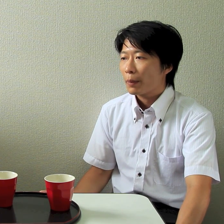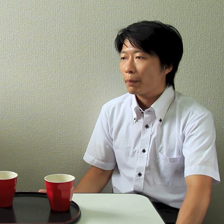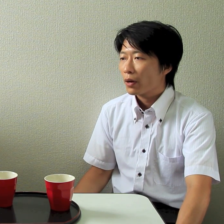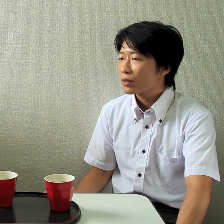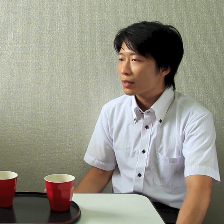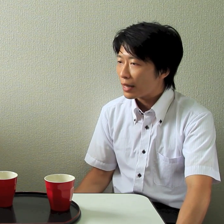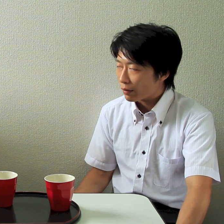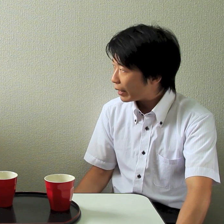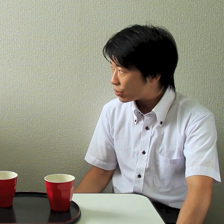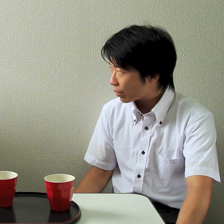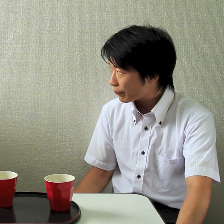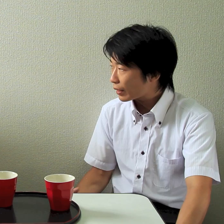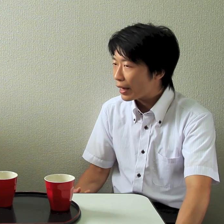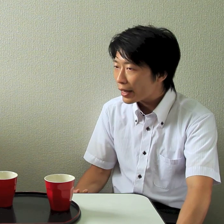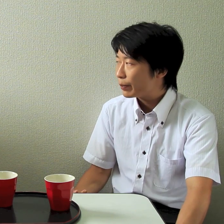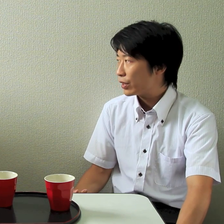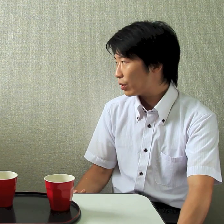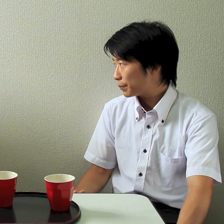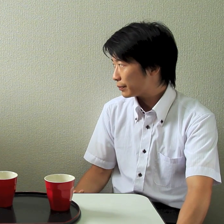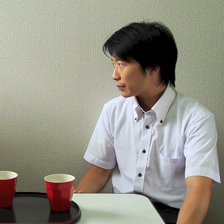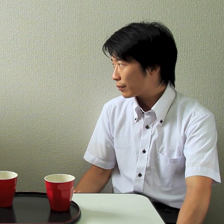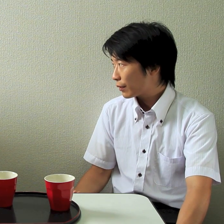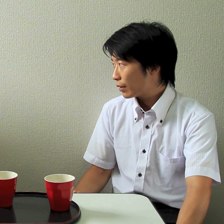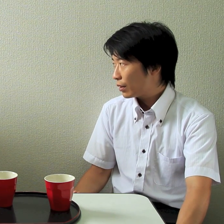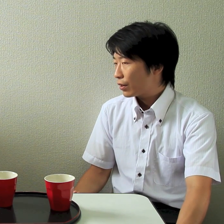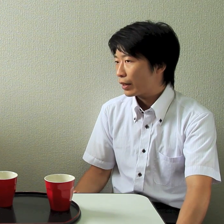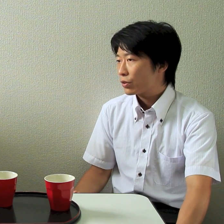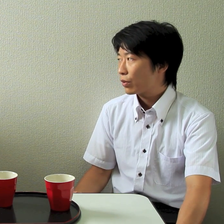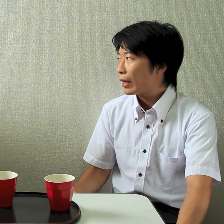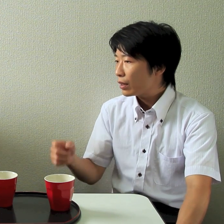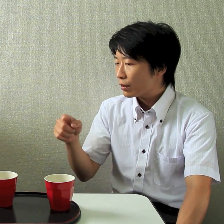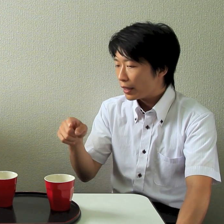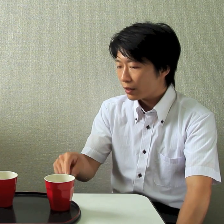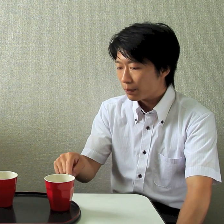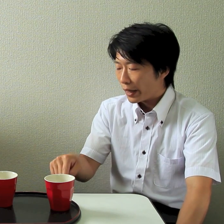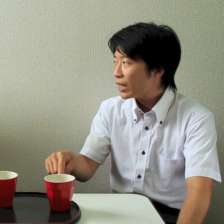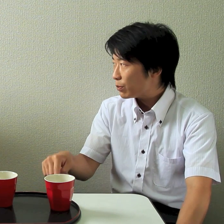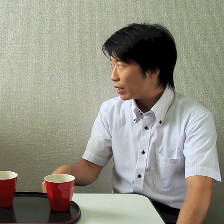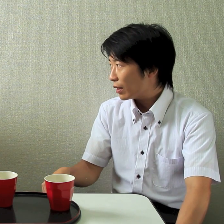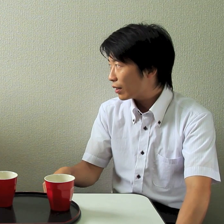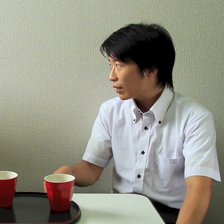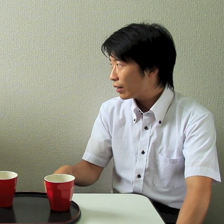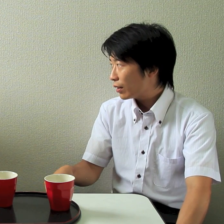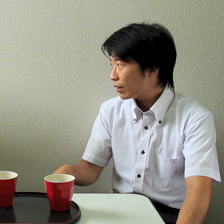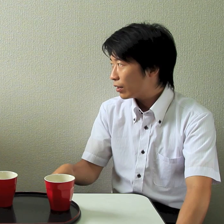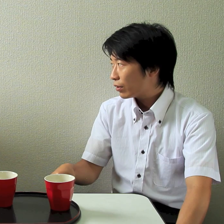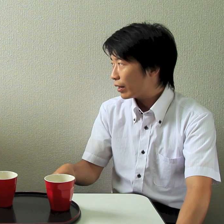My parents didn't have a pager, I had a pager so they could page me